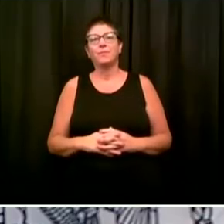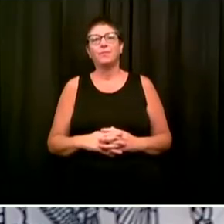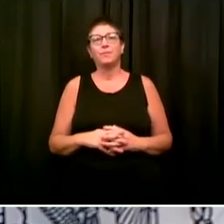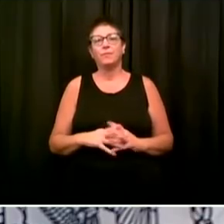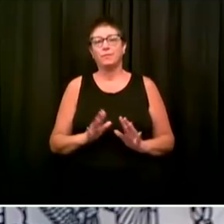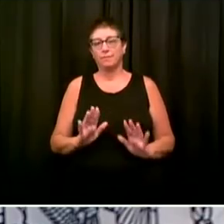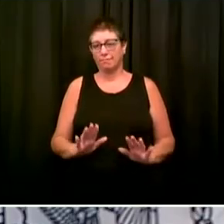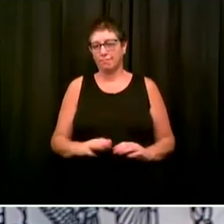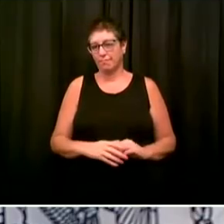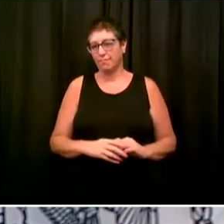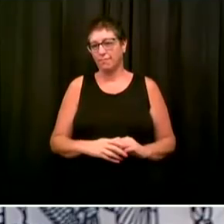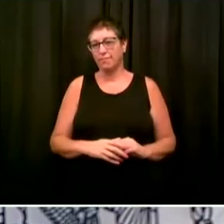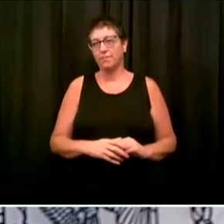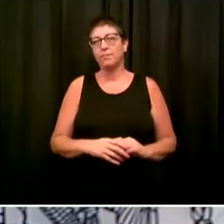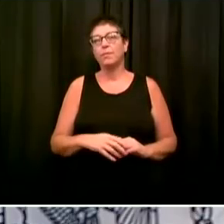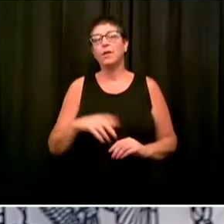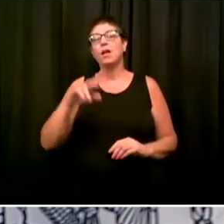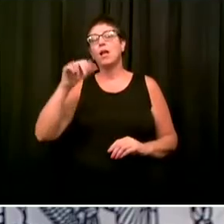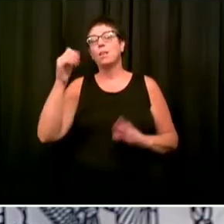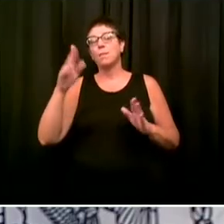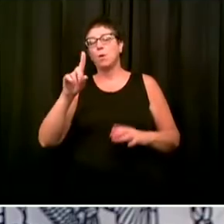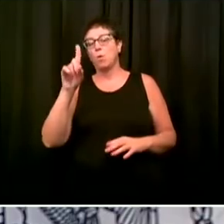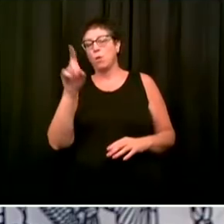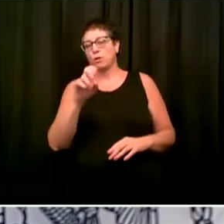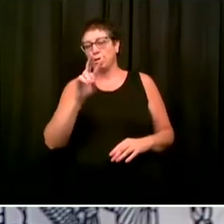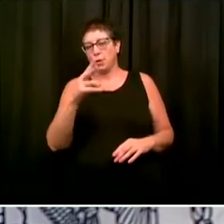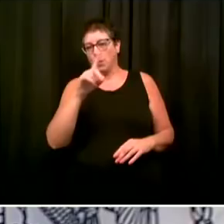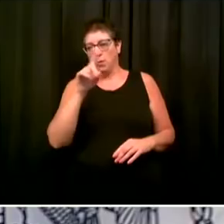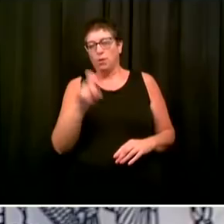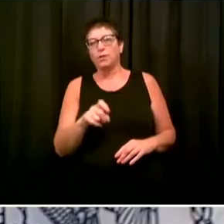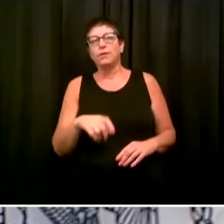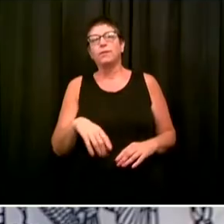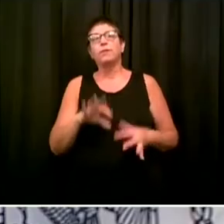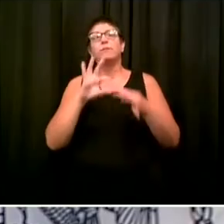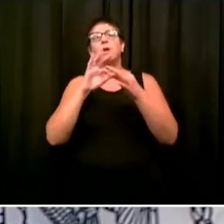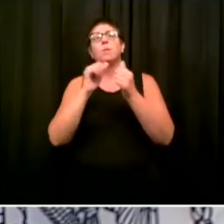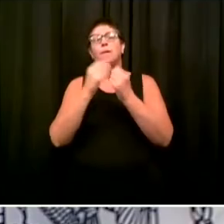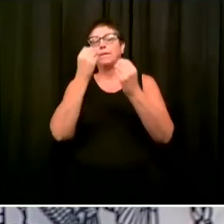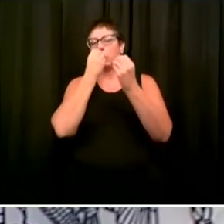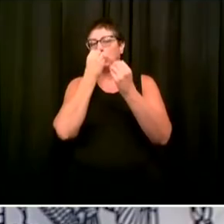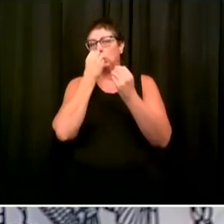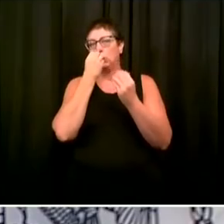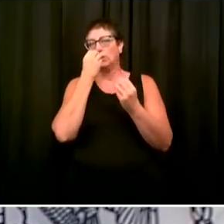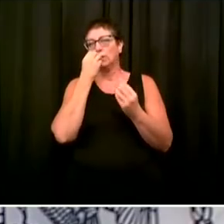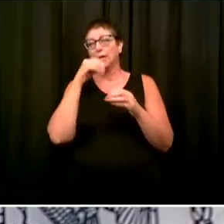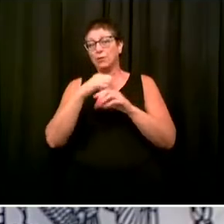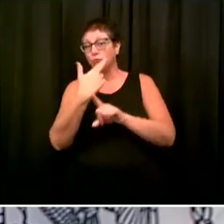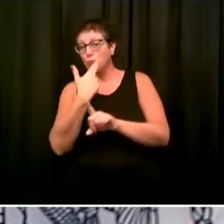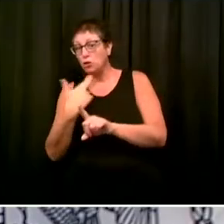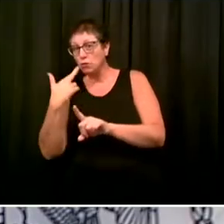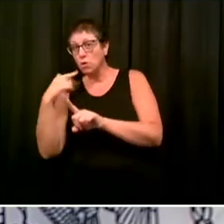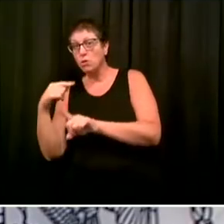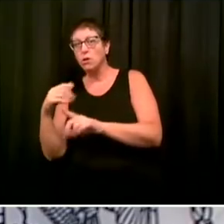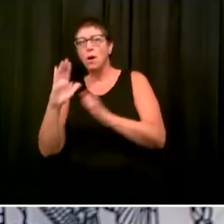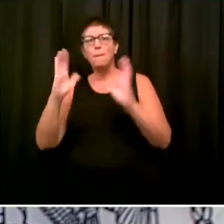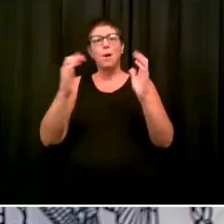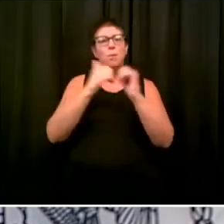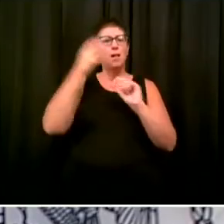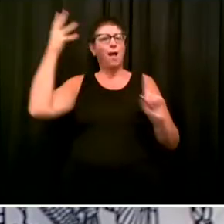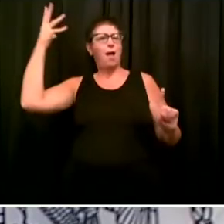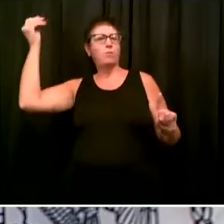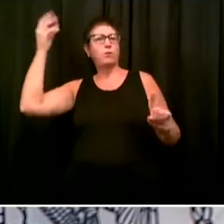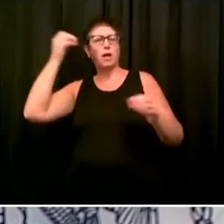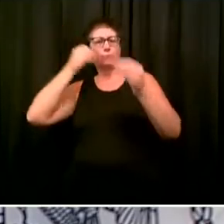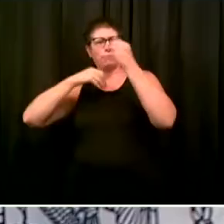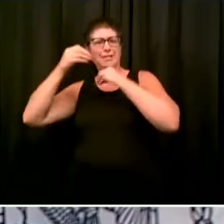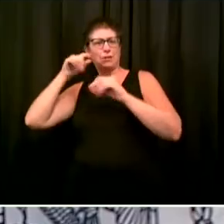WHO GOT THEIR PLANS